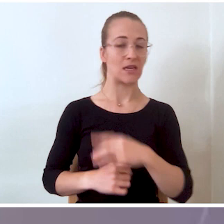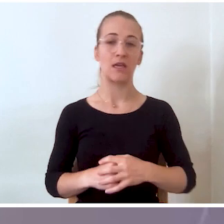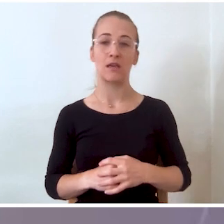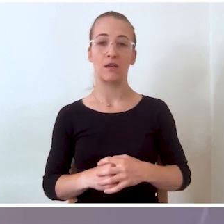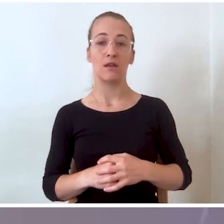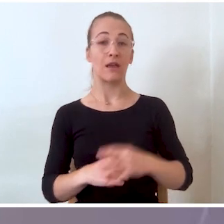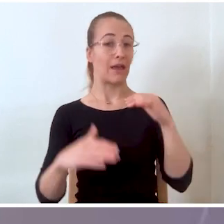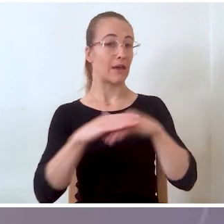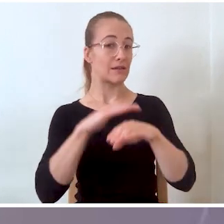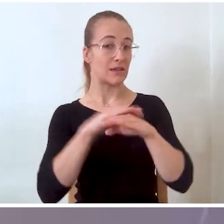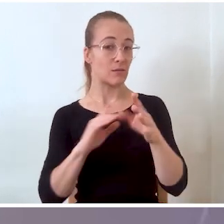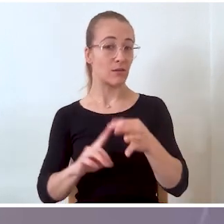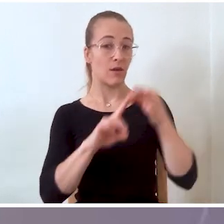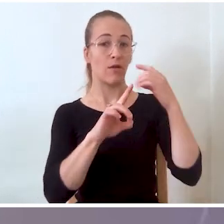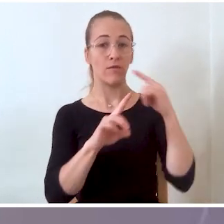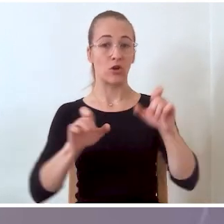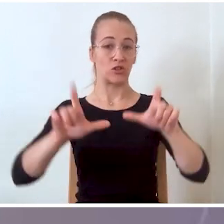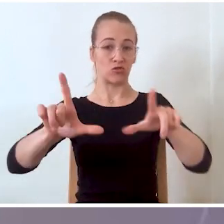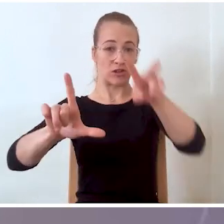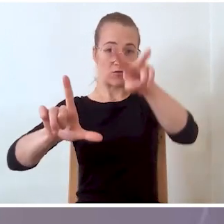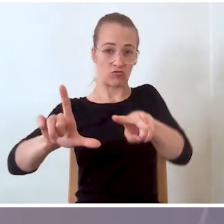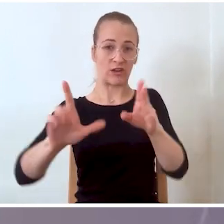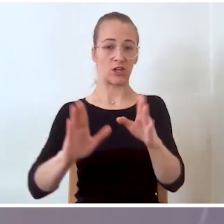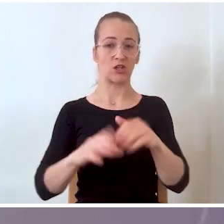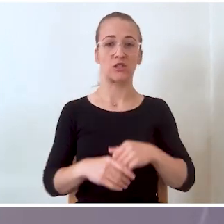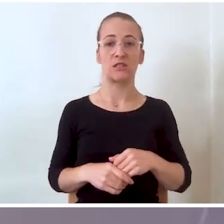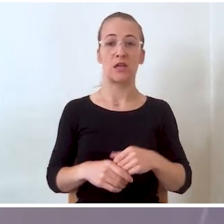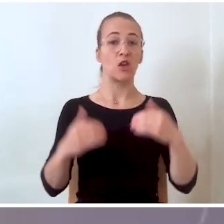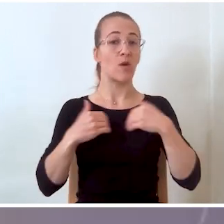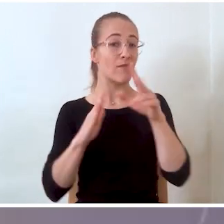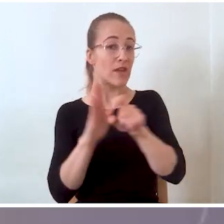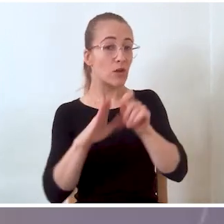Is it accessible, especially for screen readers? Do you have videos on your website